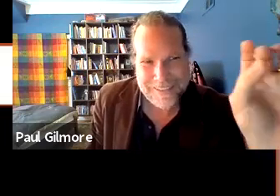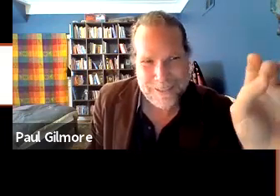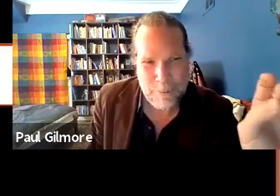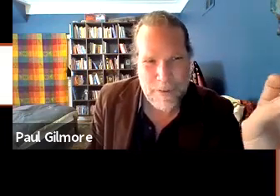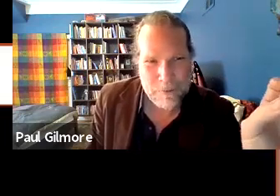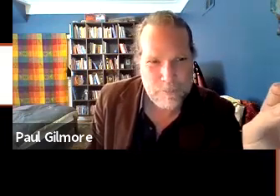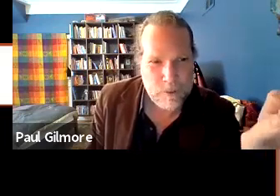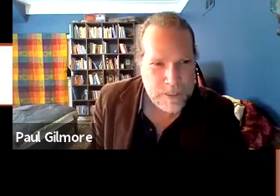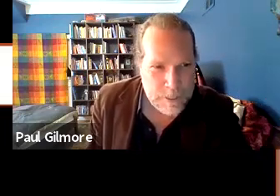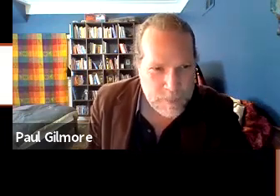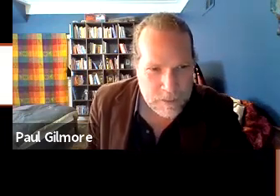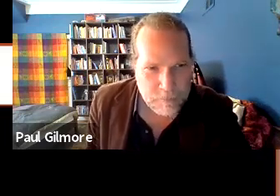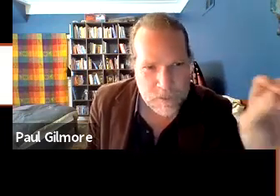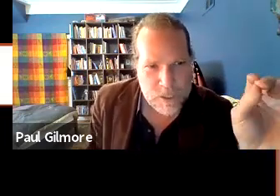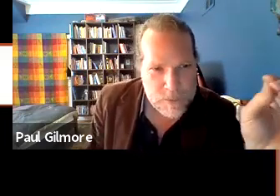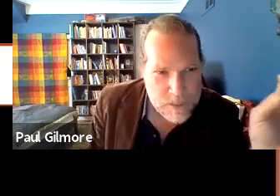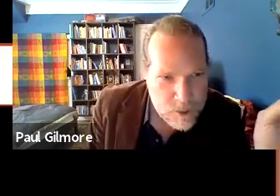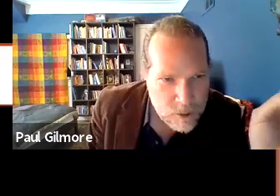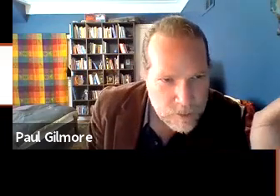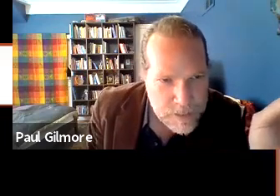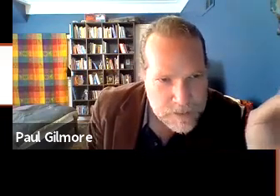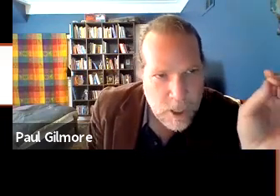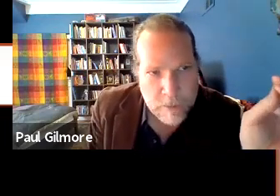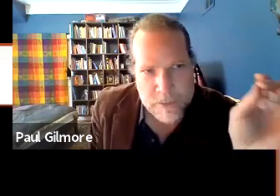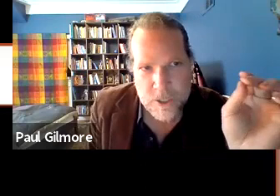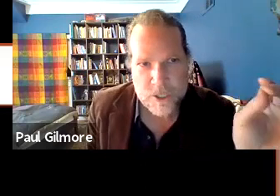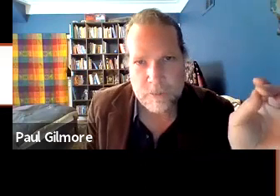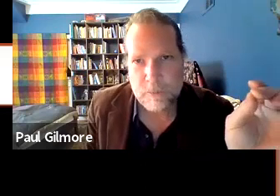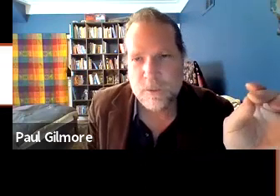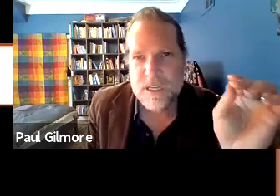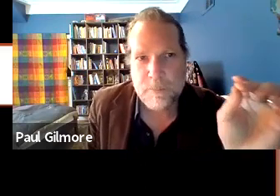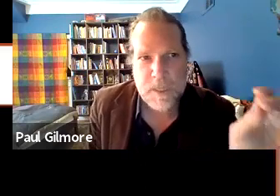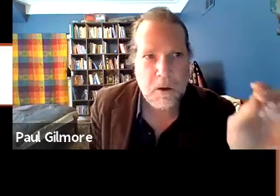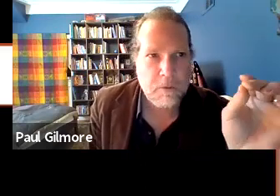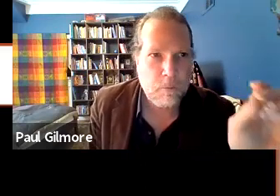the PowerPoint. But the the ship says European garbage ship, we're dumping all the